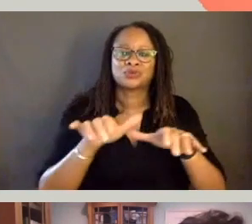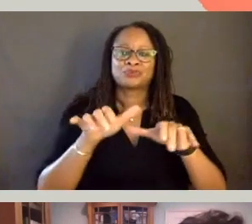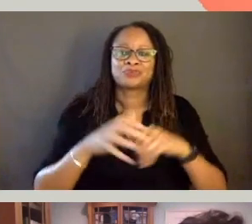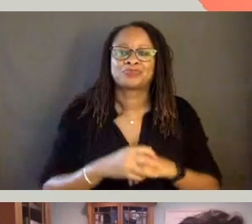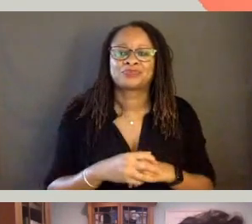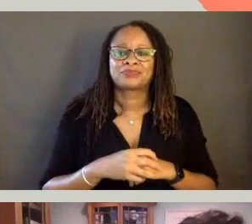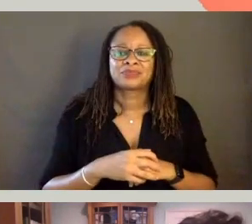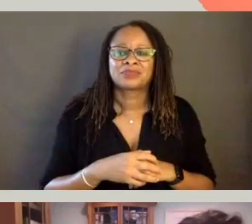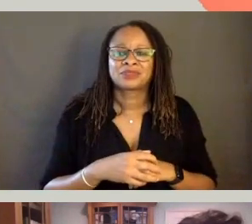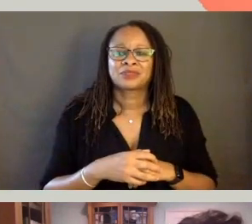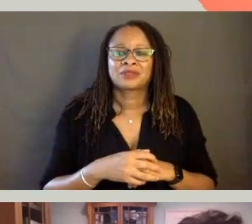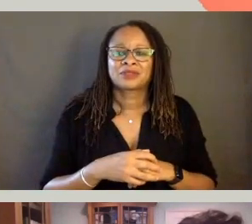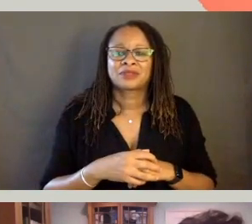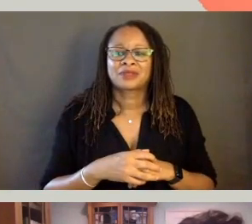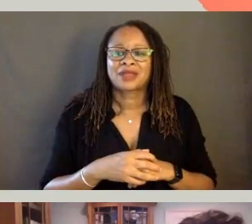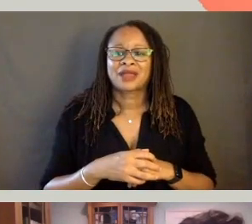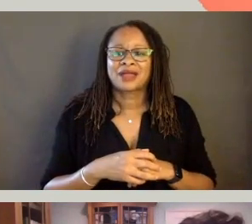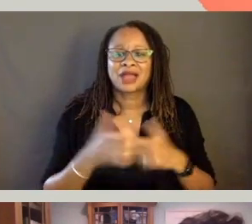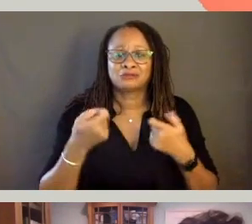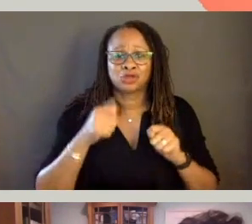I think, I'm trying to remember what the question was.